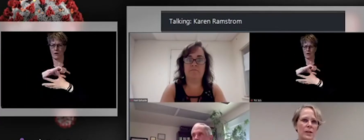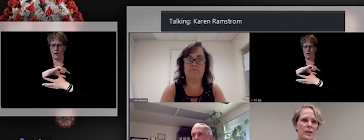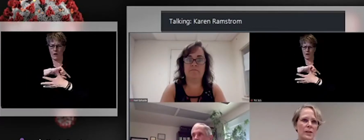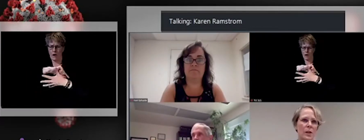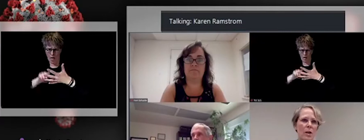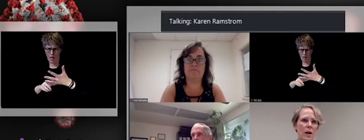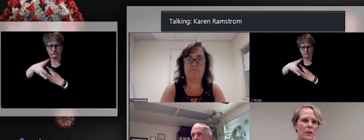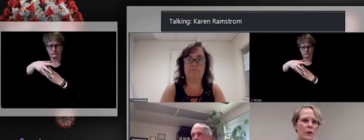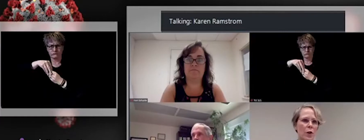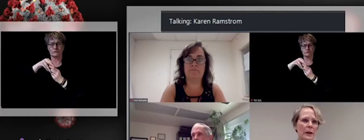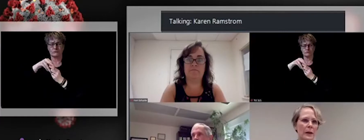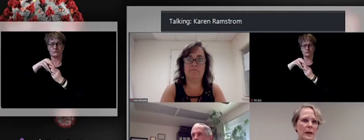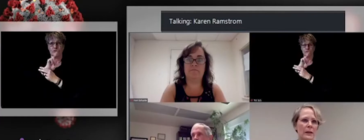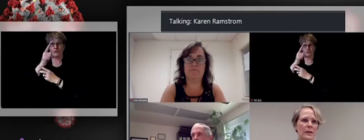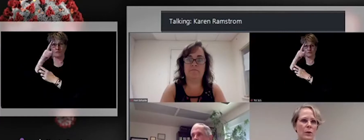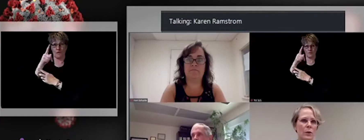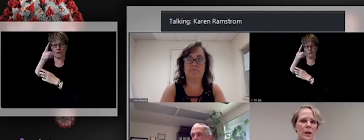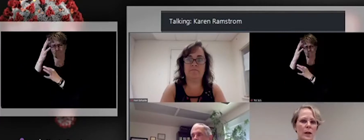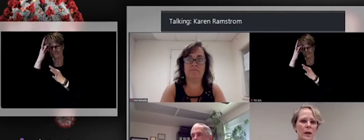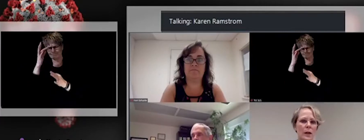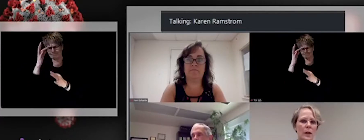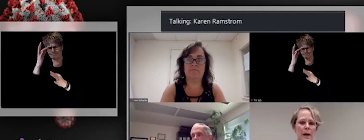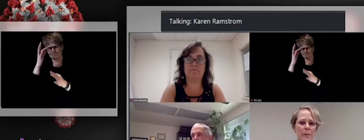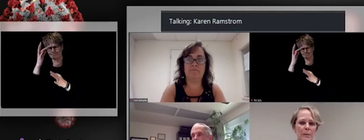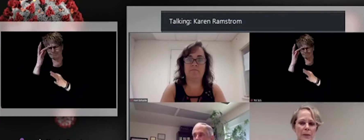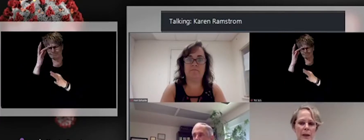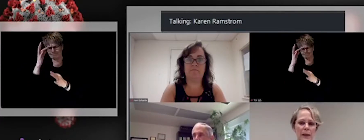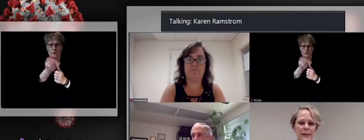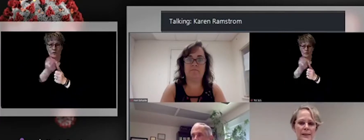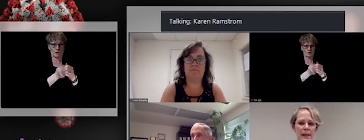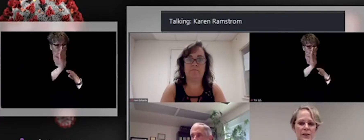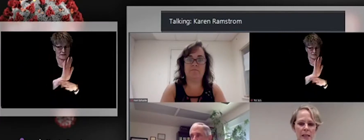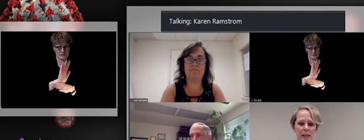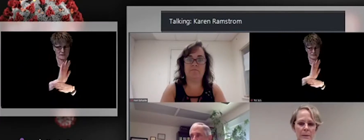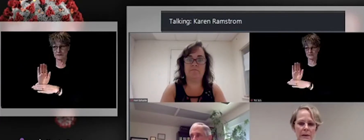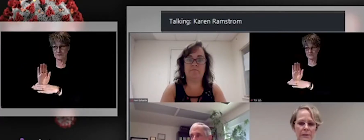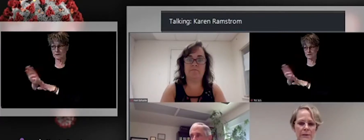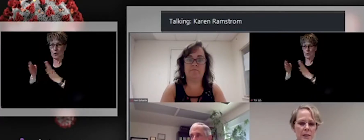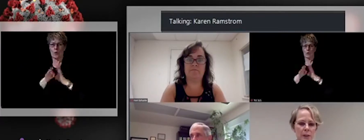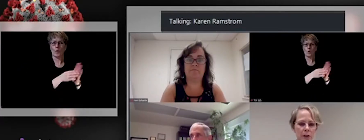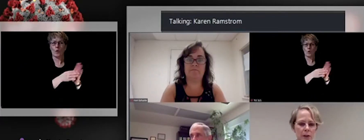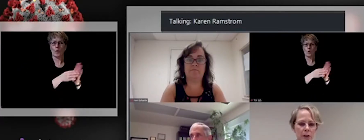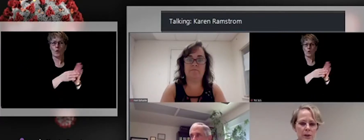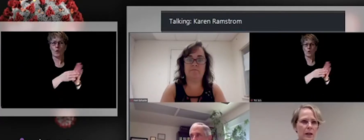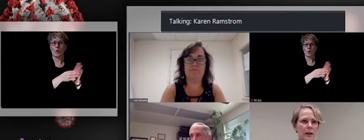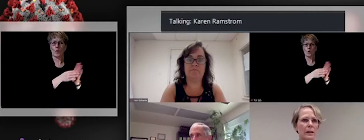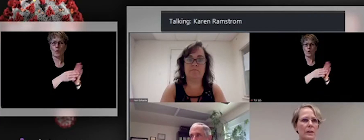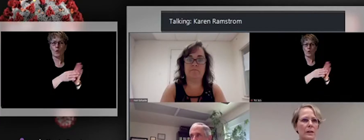industries how they're opening. It sounds like it's going to be four tiers and we're